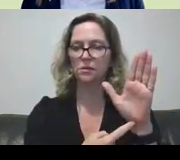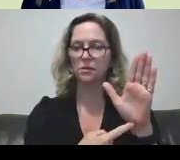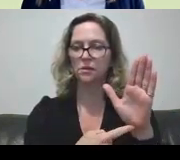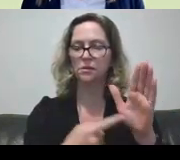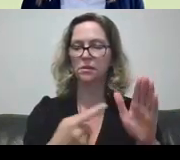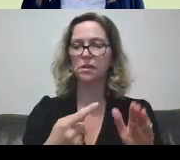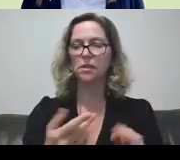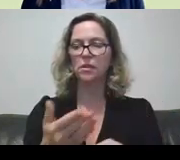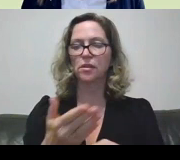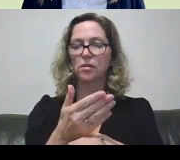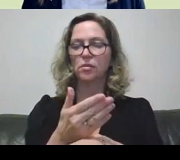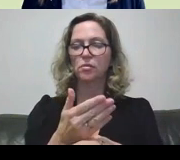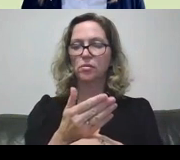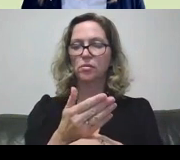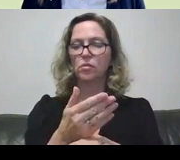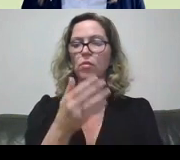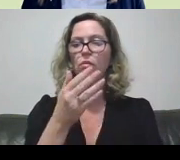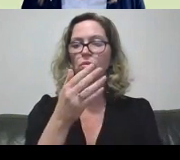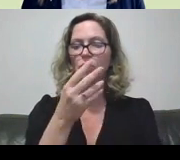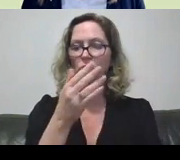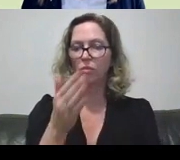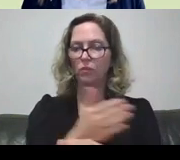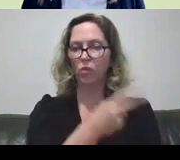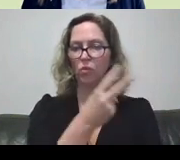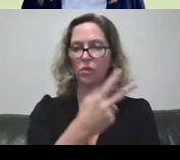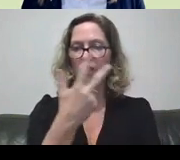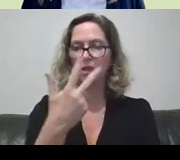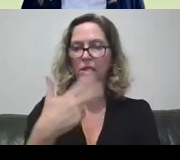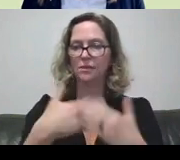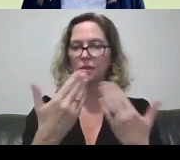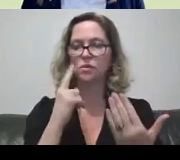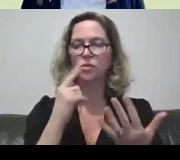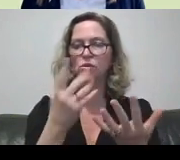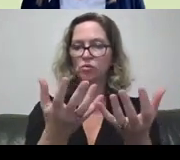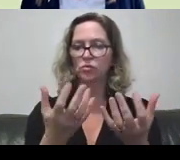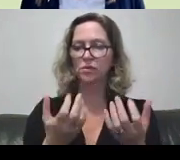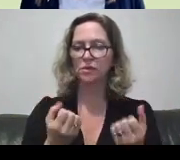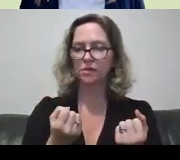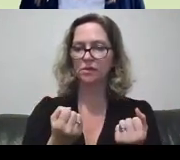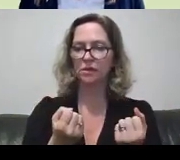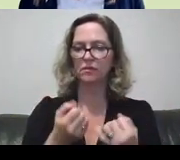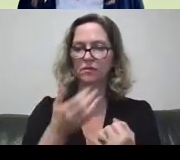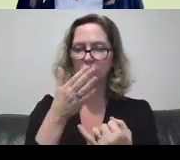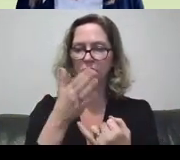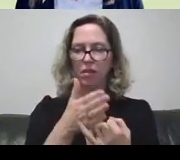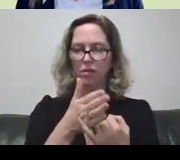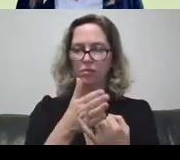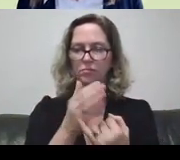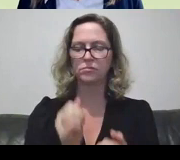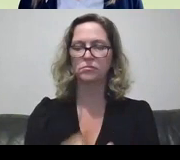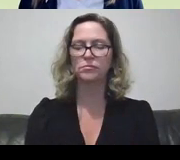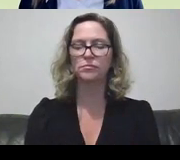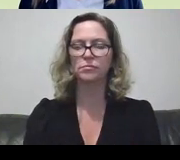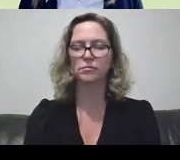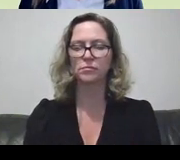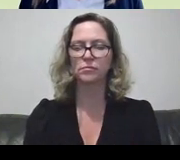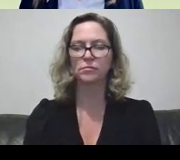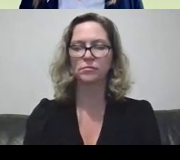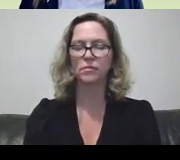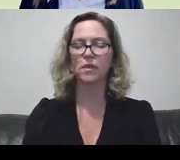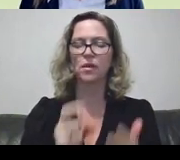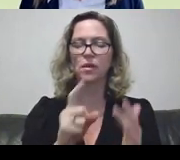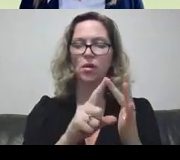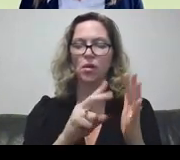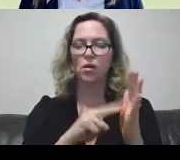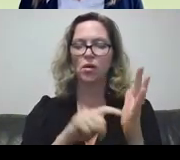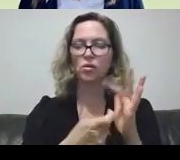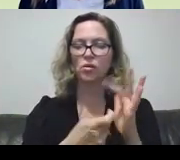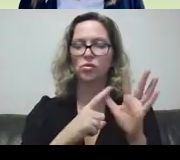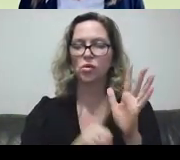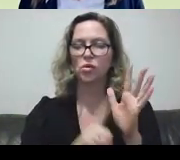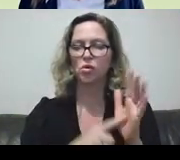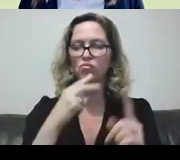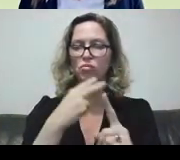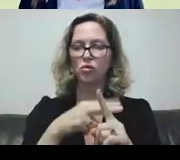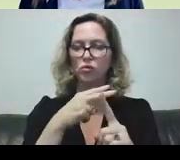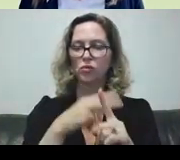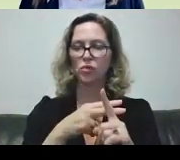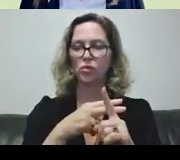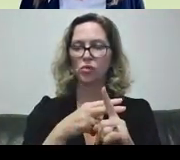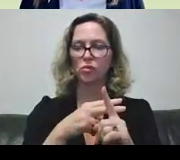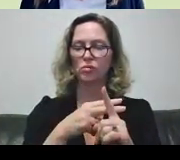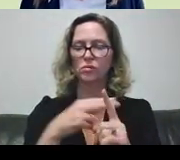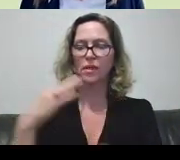letter so the internal review application an internal appeal as we